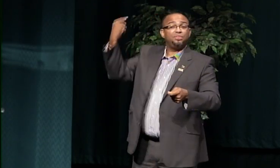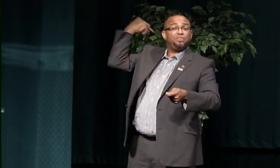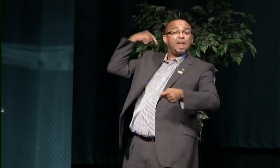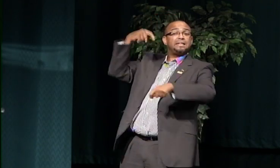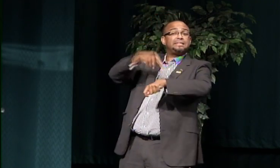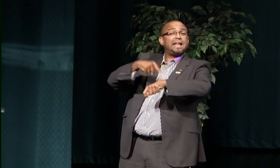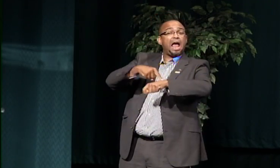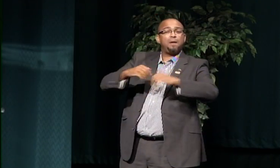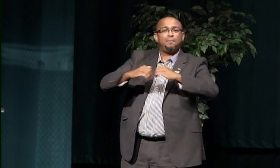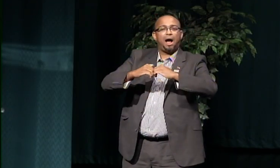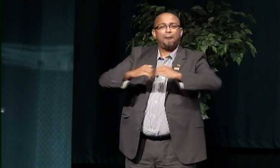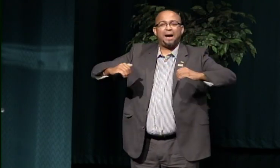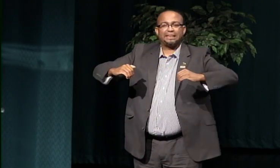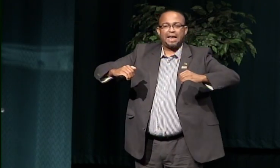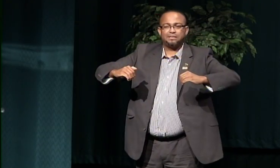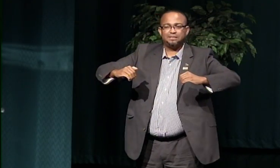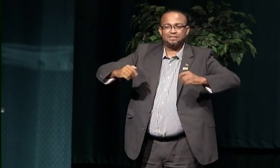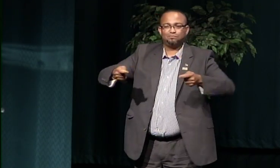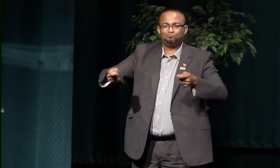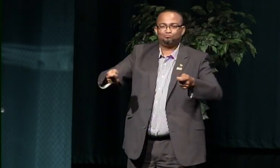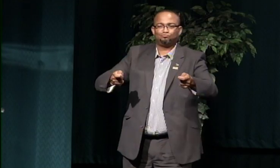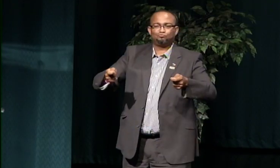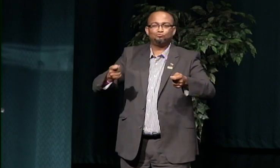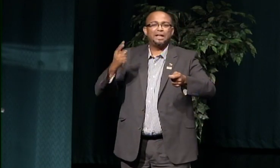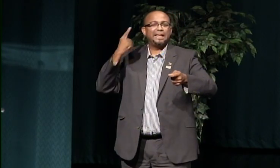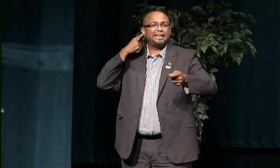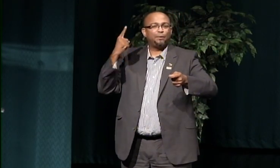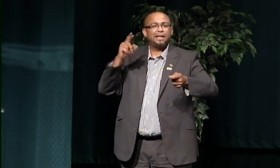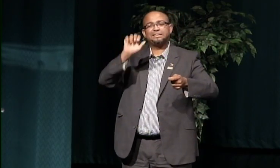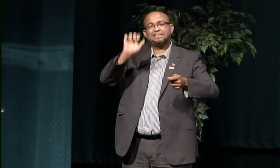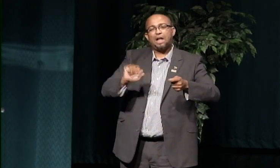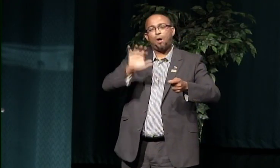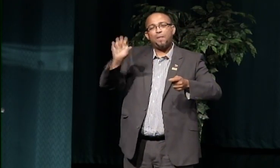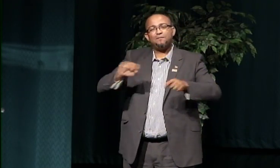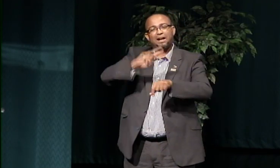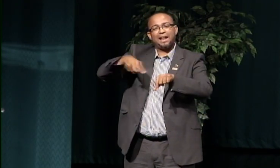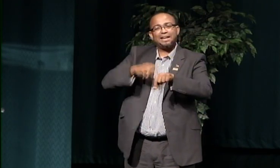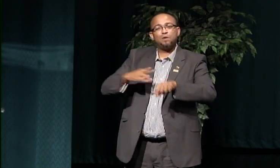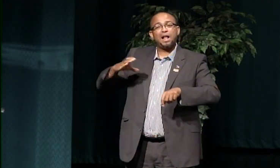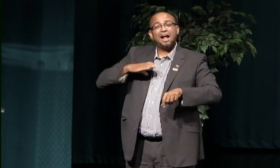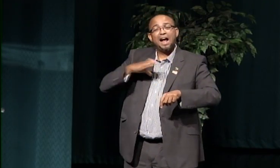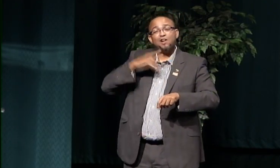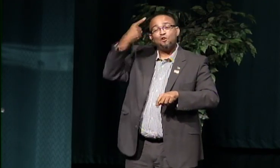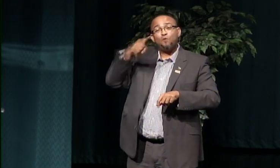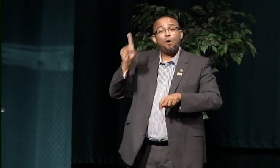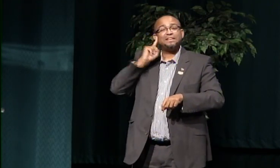of hearing people. There were no deaf members at that time. And at that time, it was Apartheid